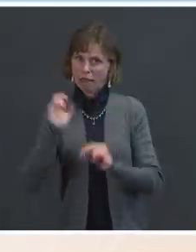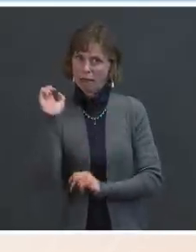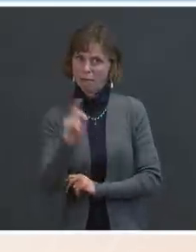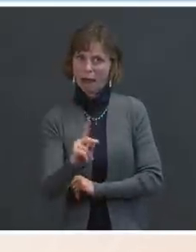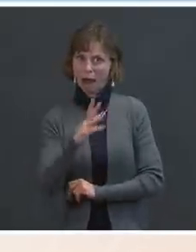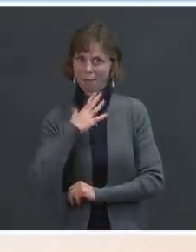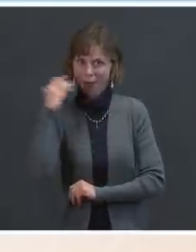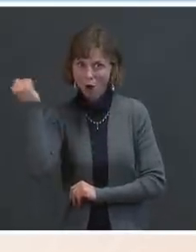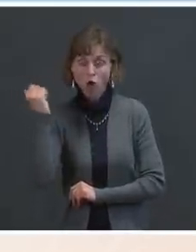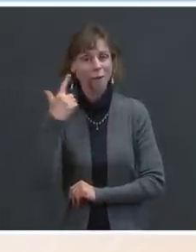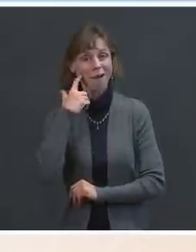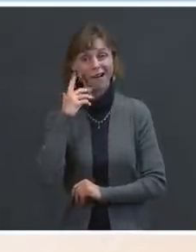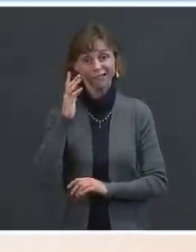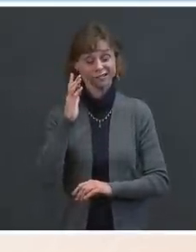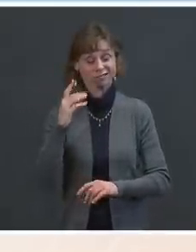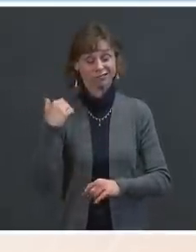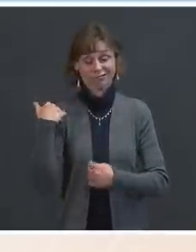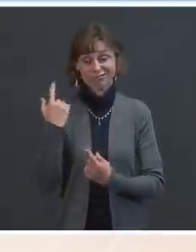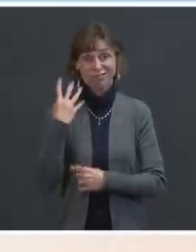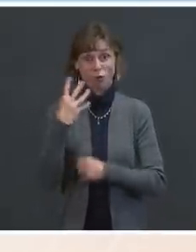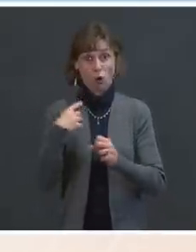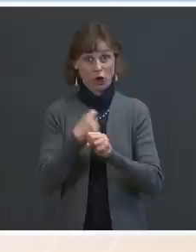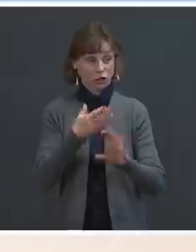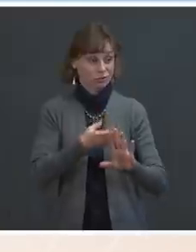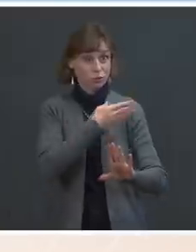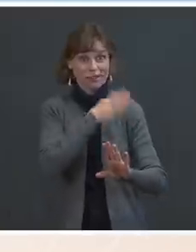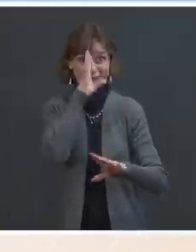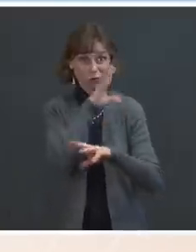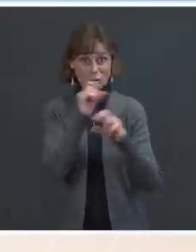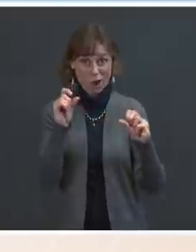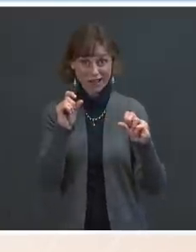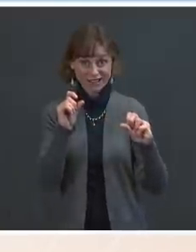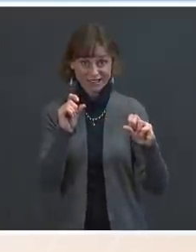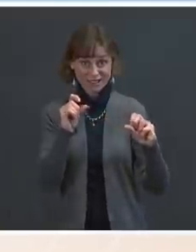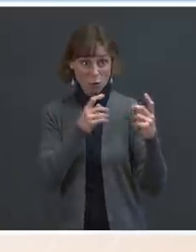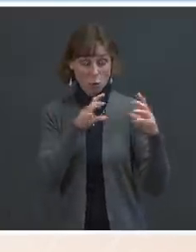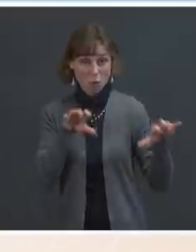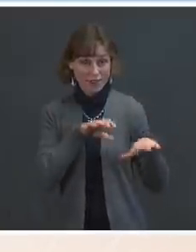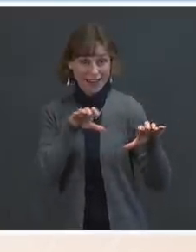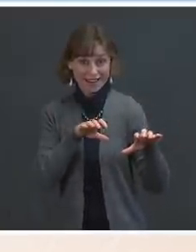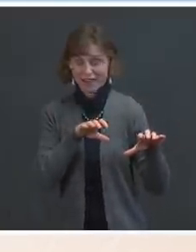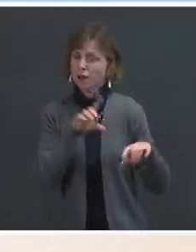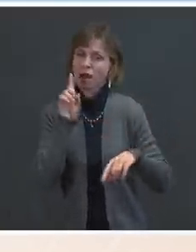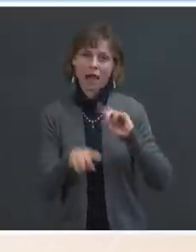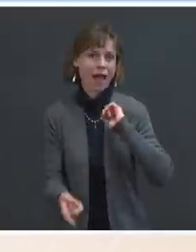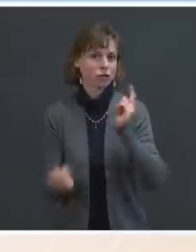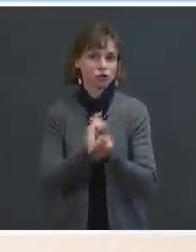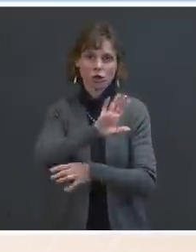of the previous administration's actions overnight. Those actions didn't just neglect our immigration system;